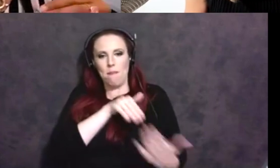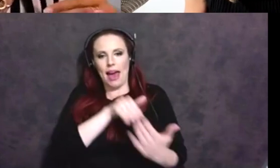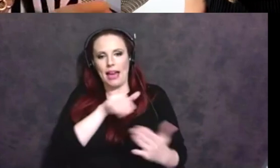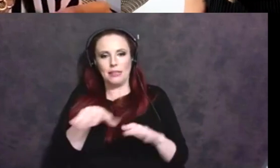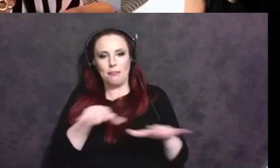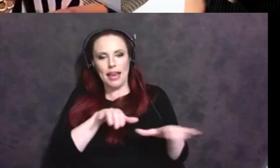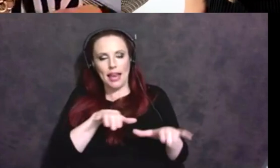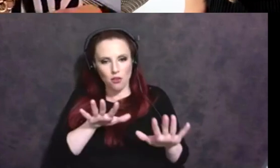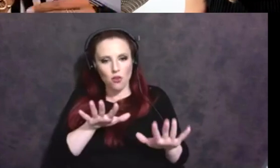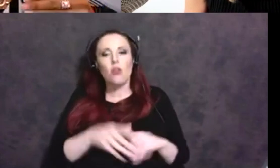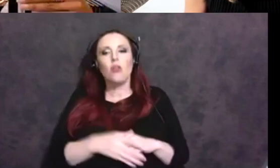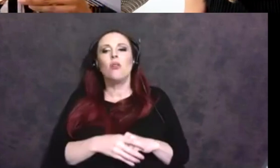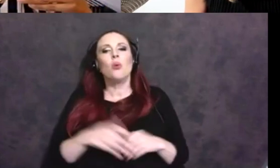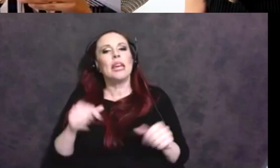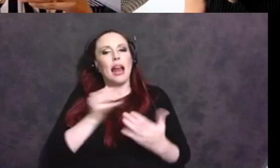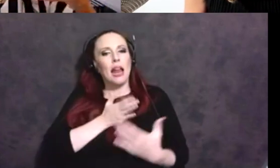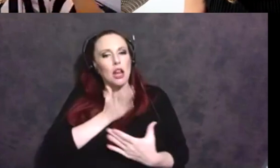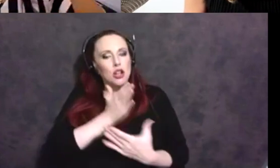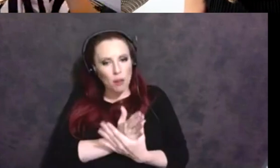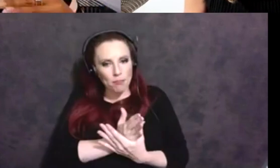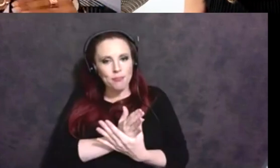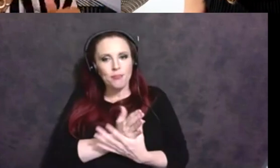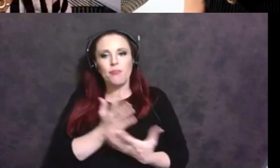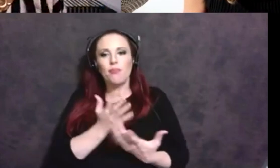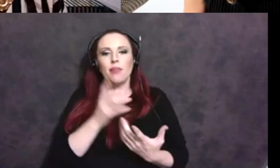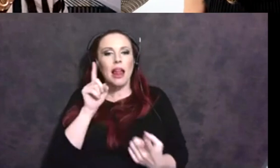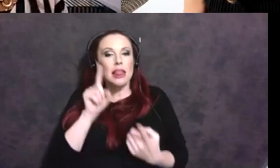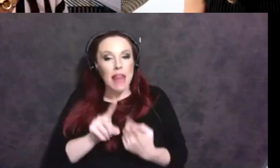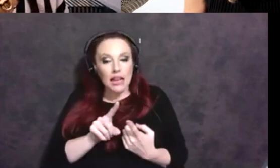context of today's discussion is really important because not only can it help you interrupt